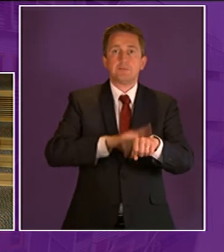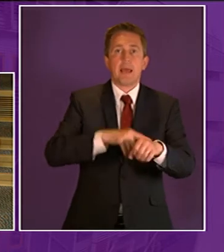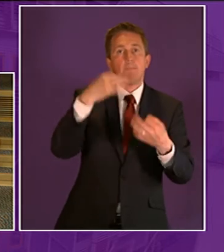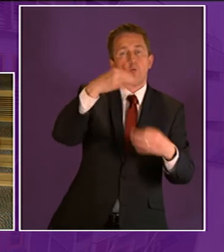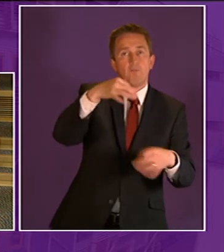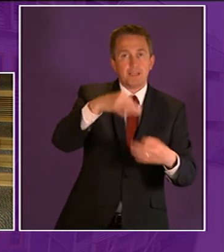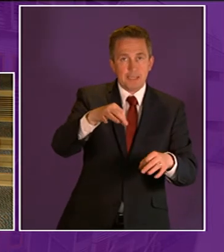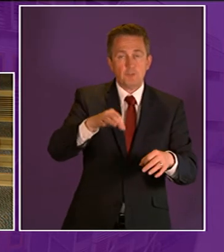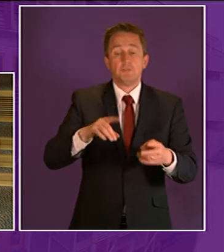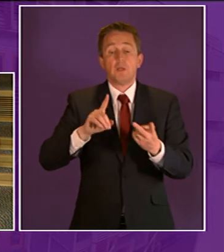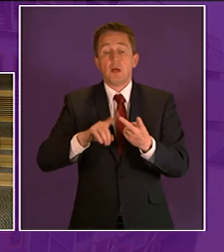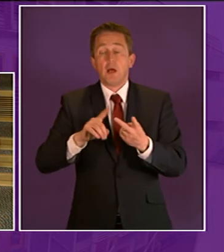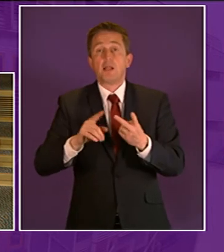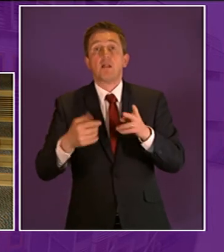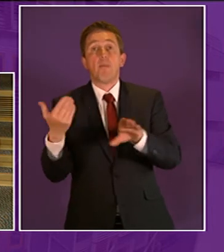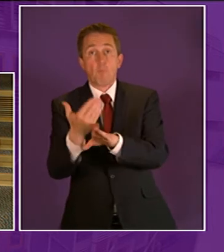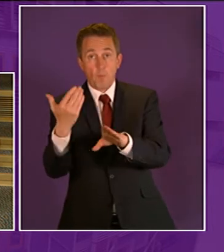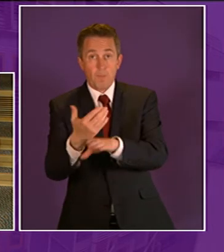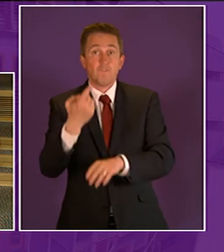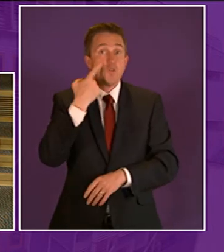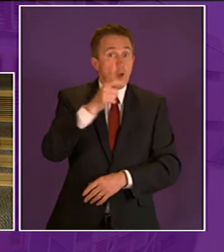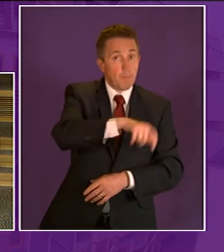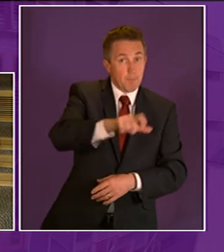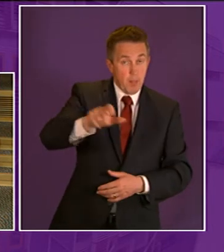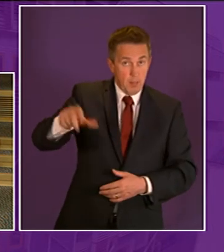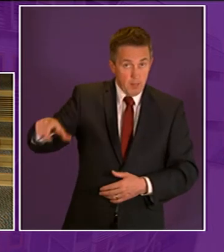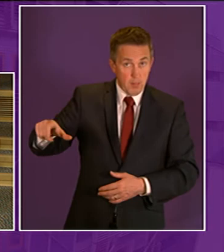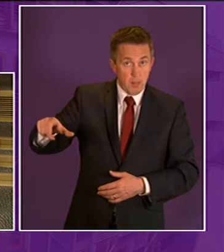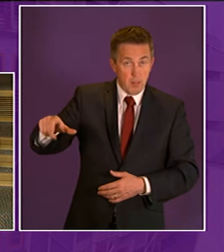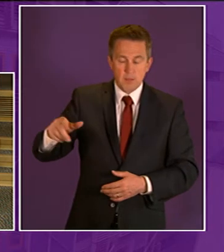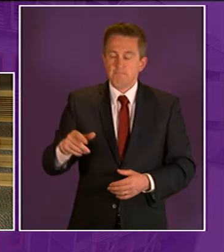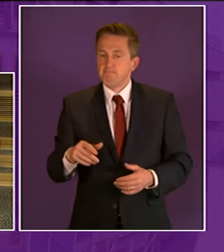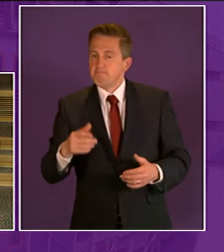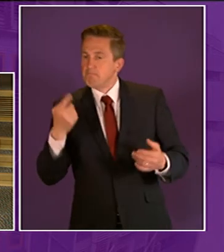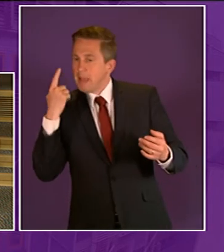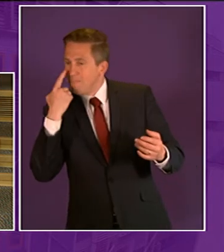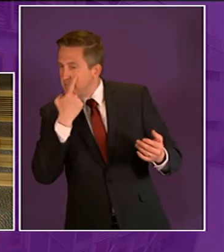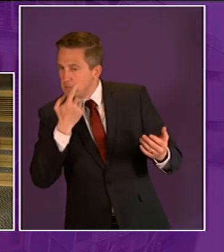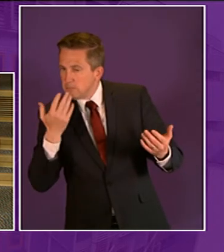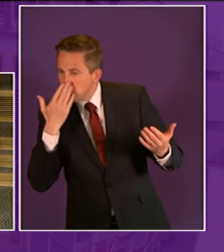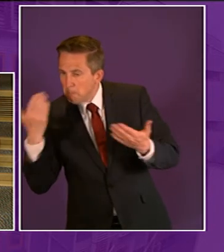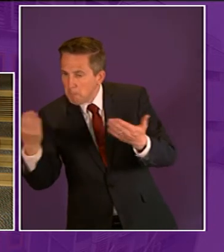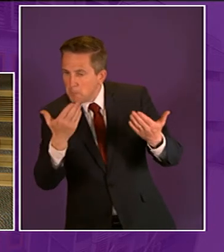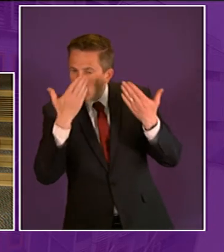and employment, particularly for young people, and the evidence increasingly demonstrates that that approach is working.